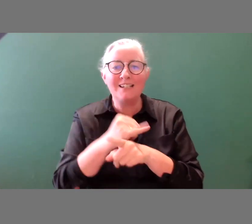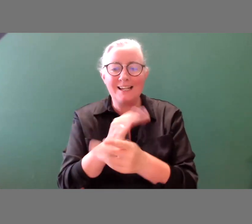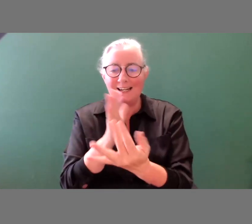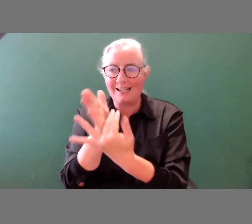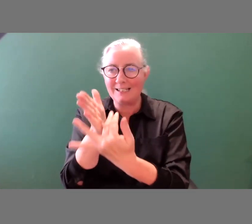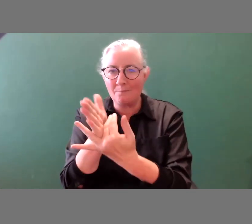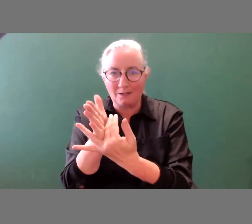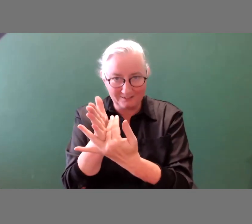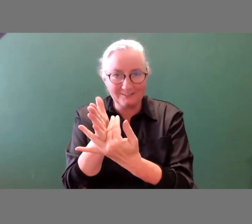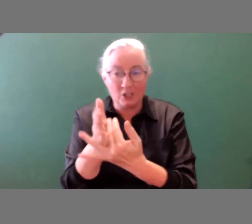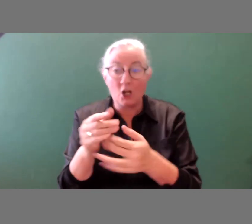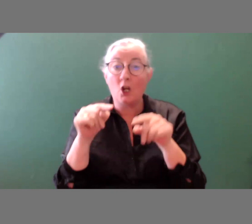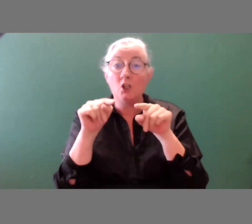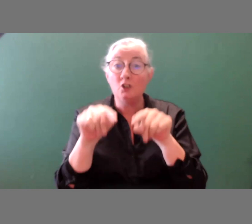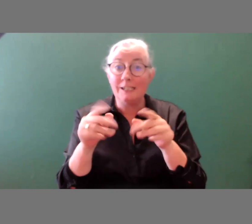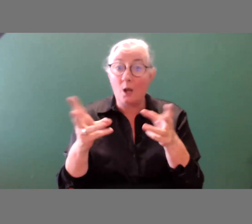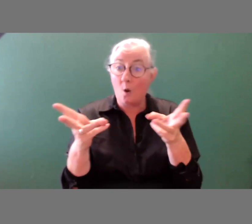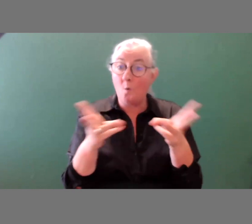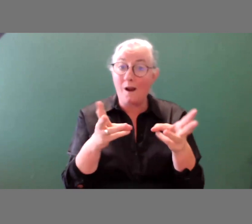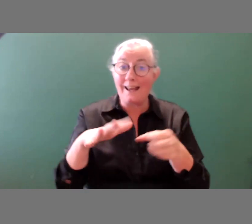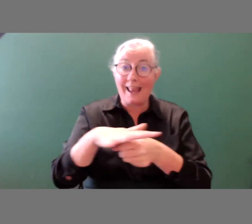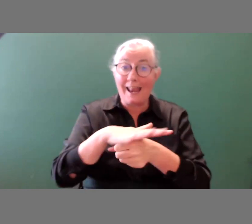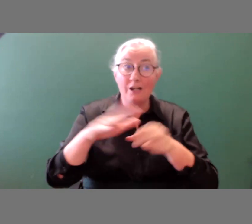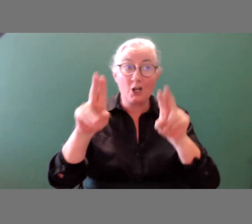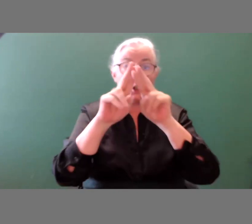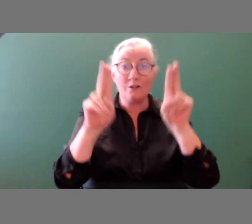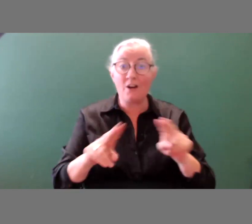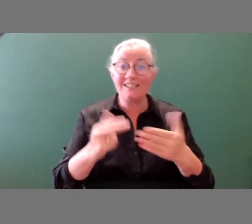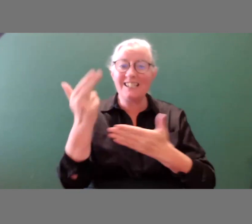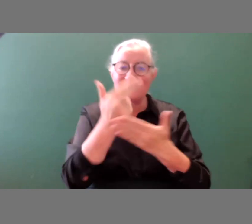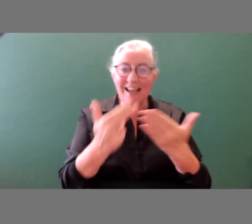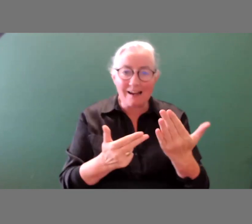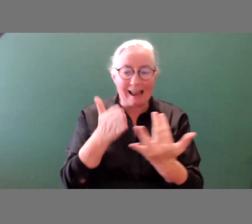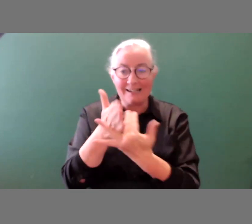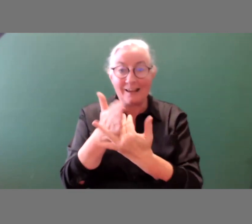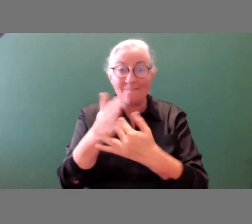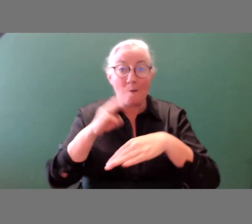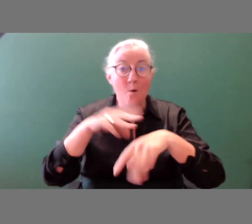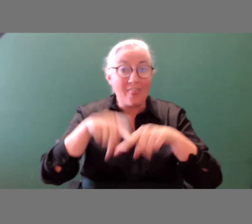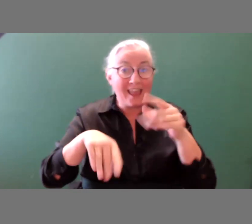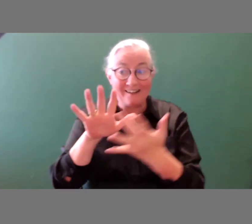and she's been working in the area of Universal Design and accessibility for more than 15 years